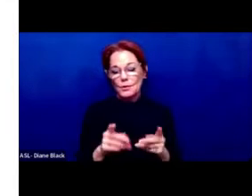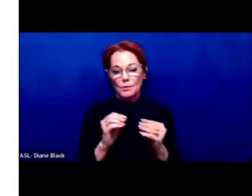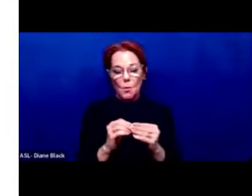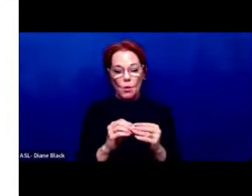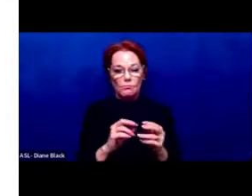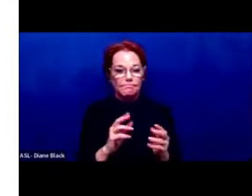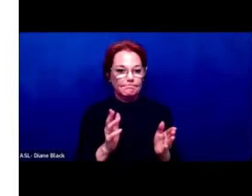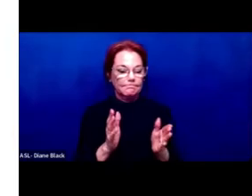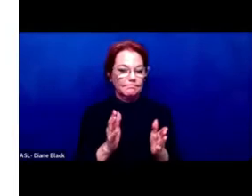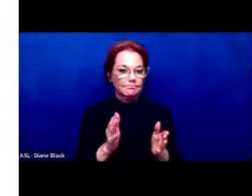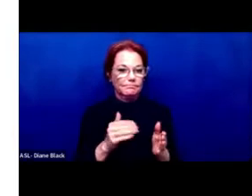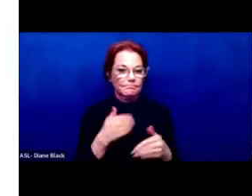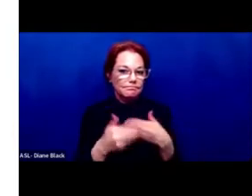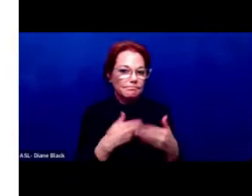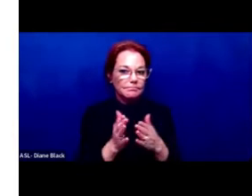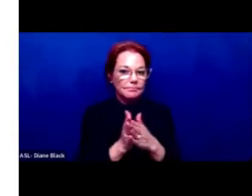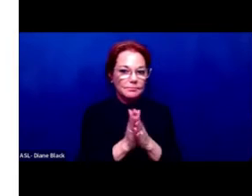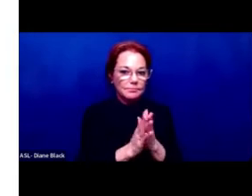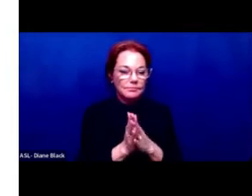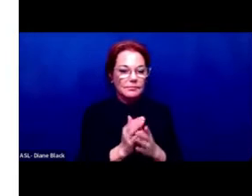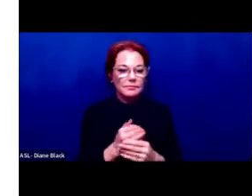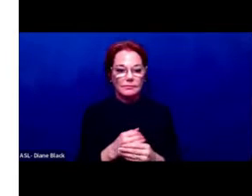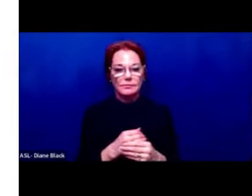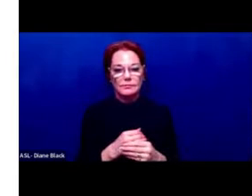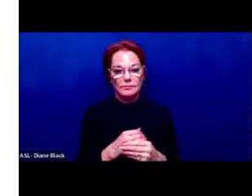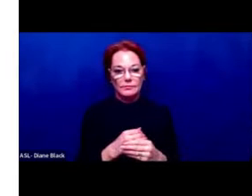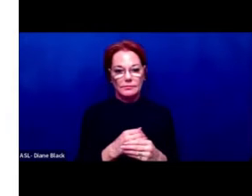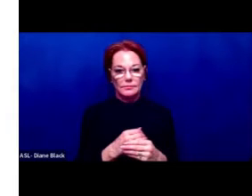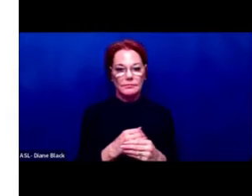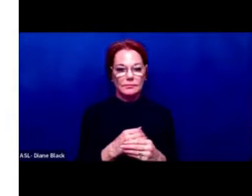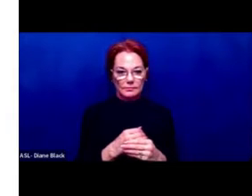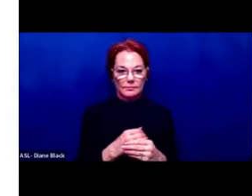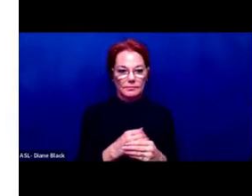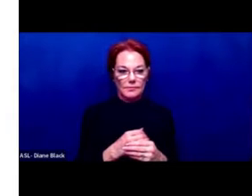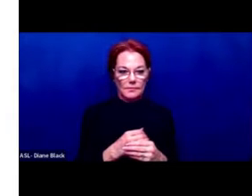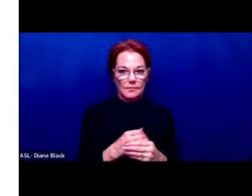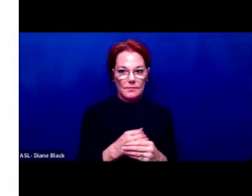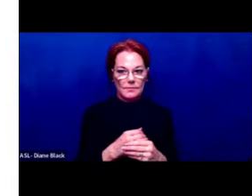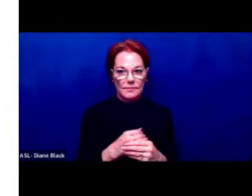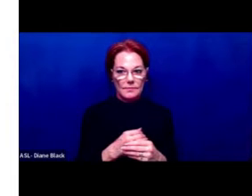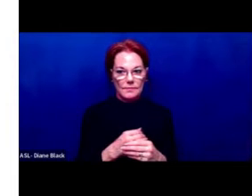that may be able to, you know, excuse me may be able to have,